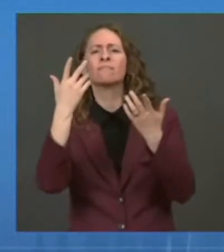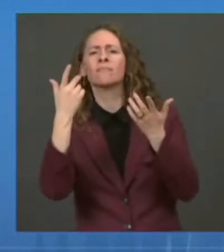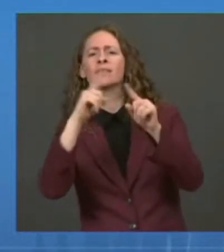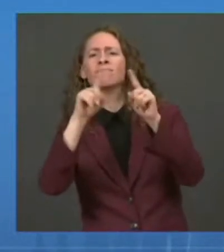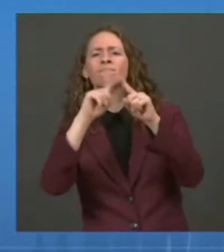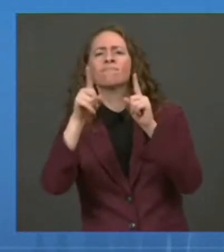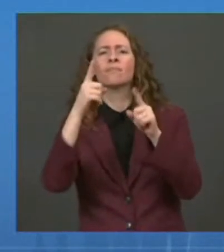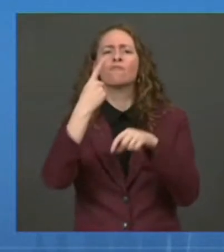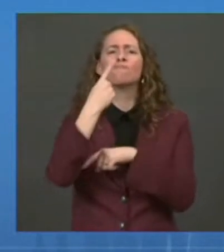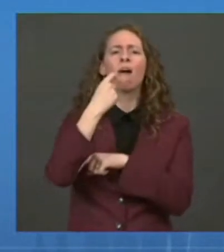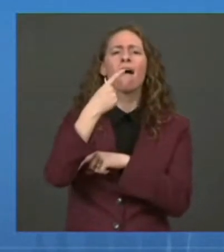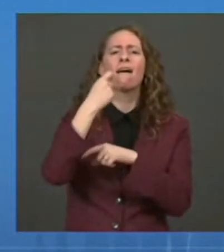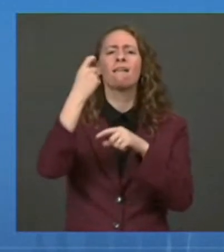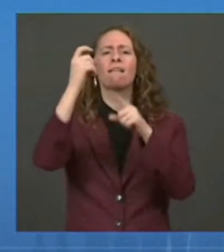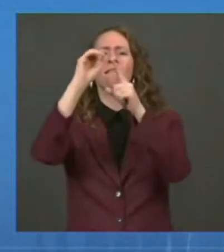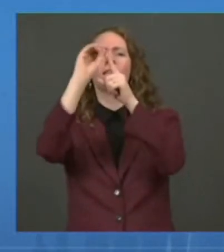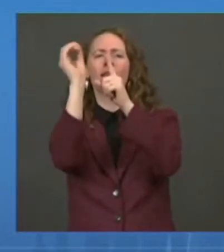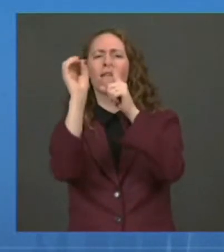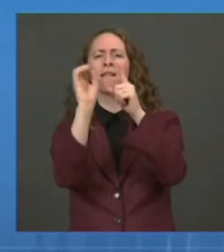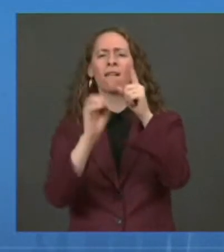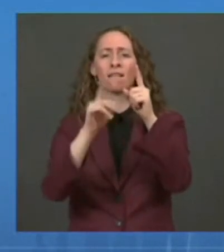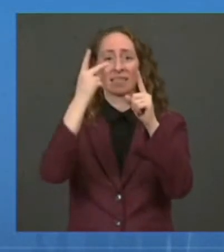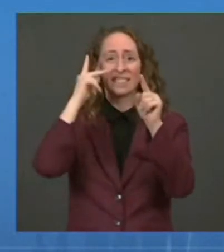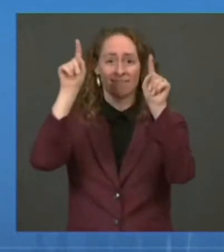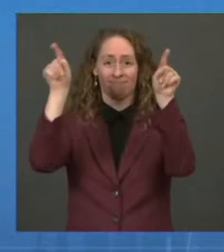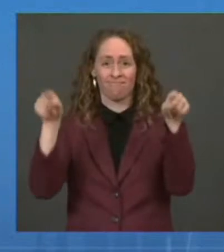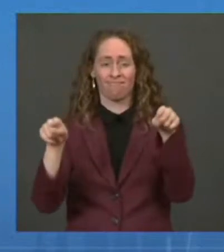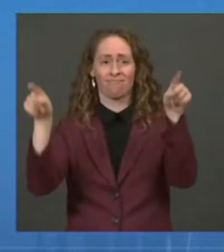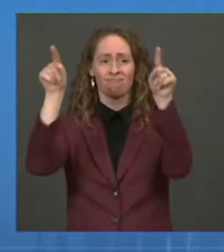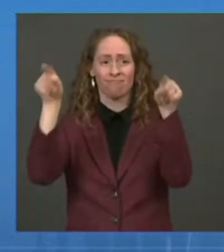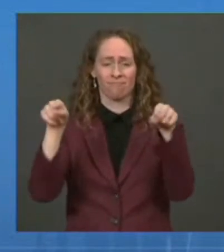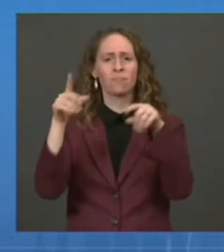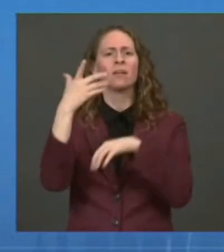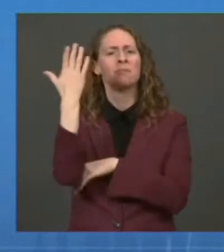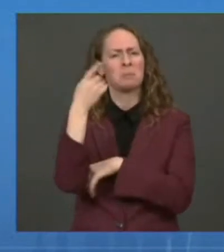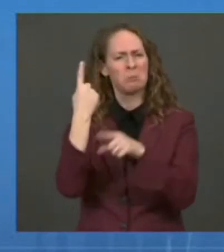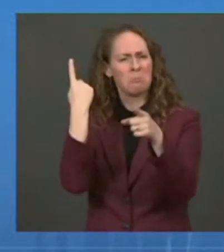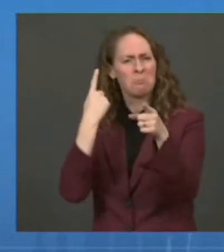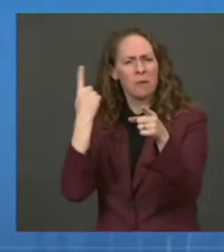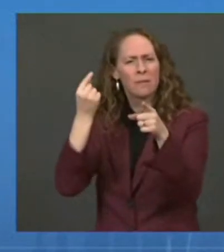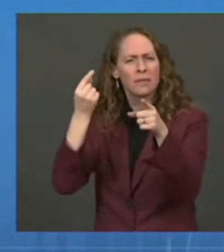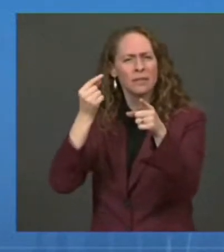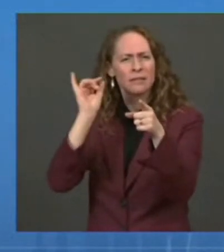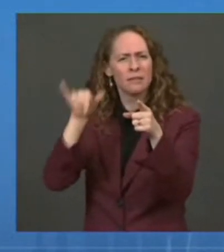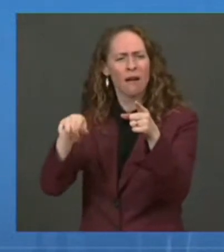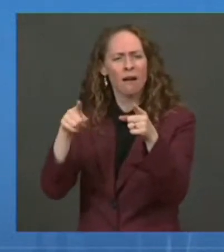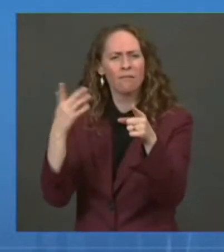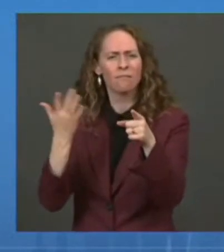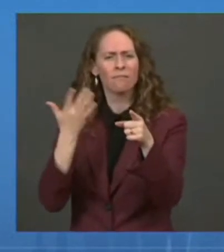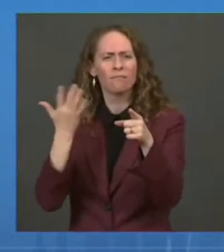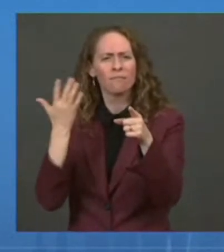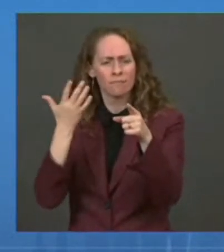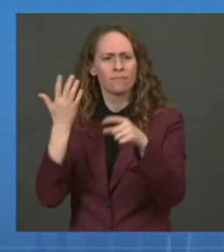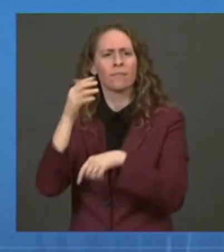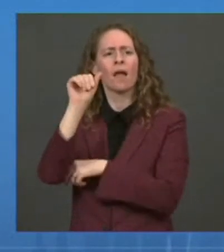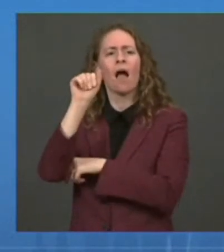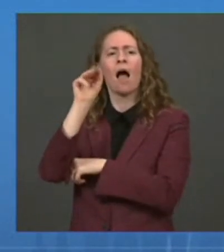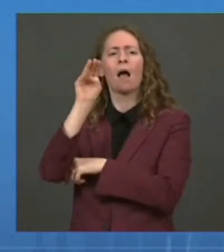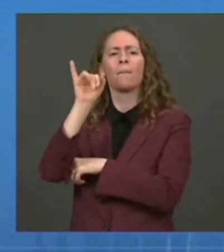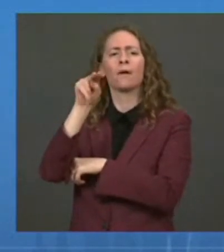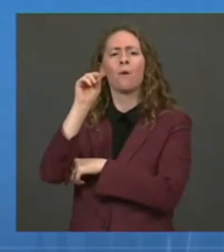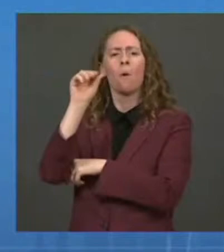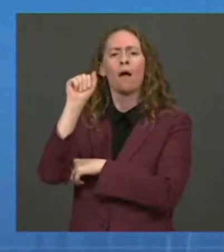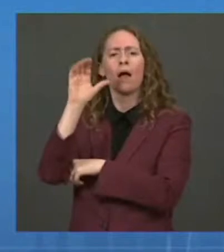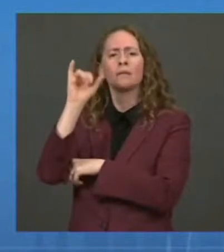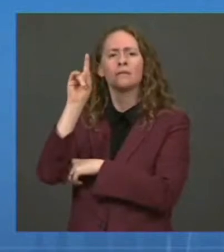LETTERS ON THE LEFT WITH DELTA